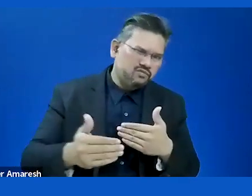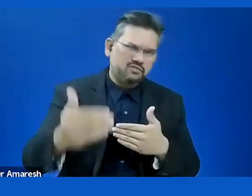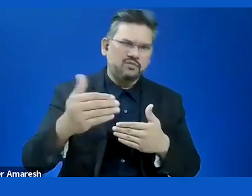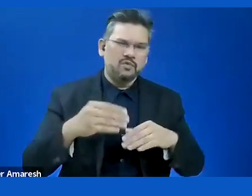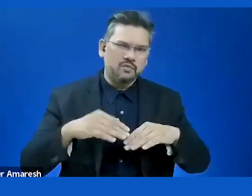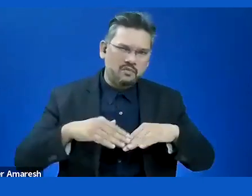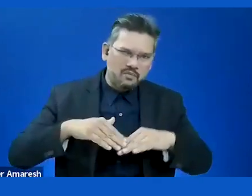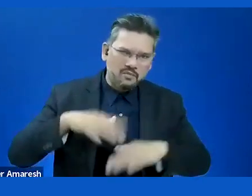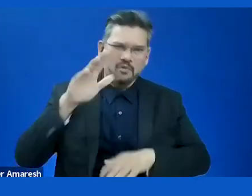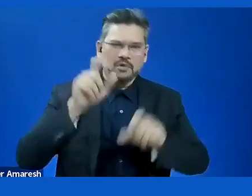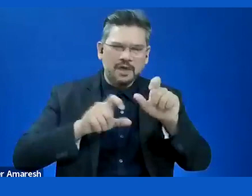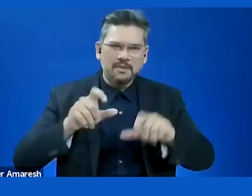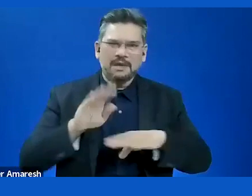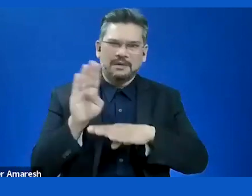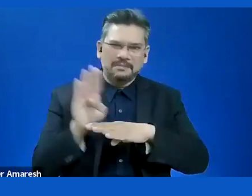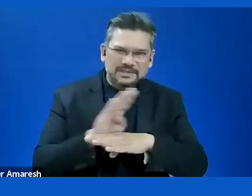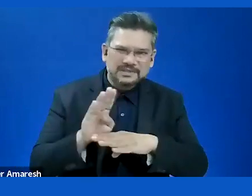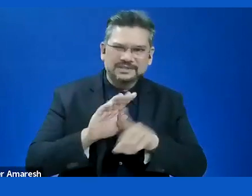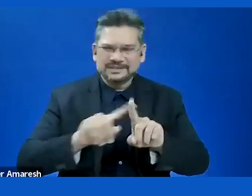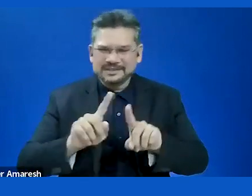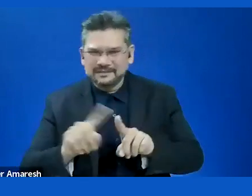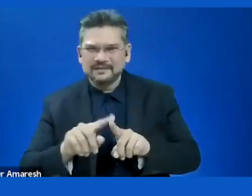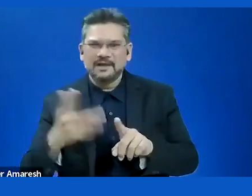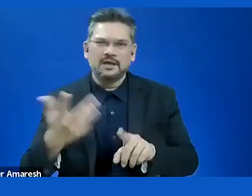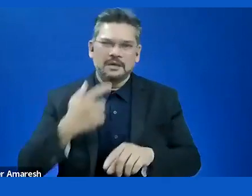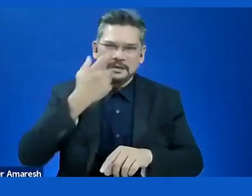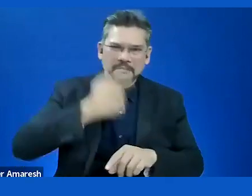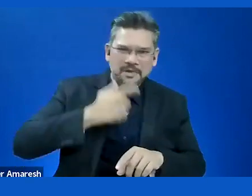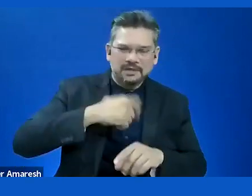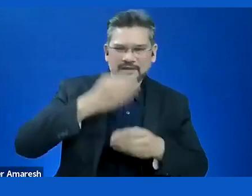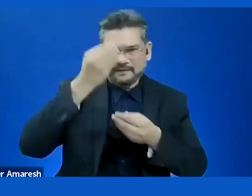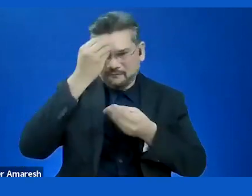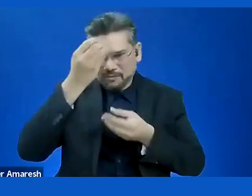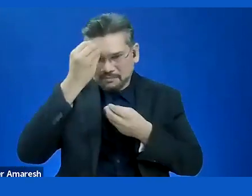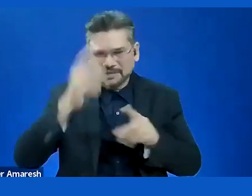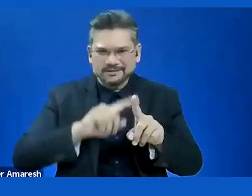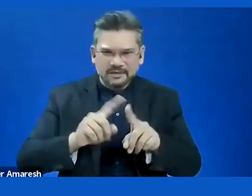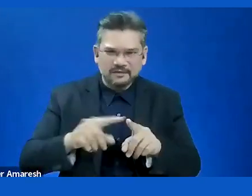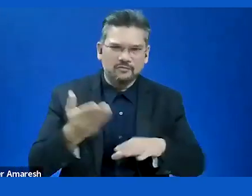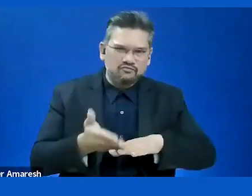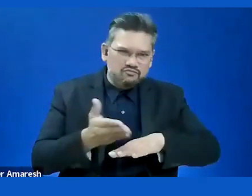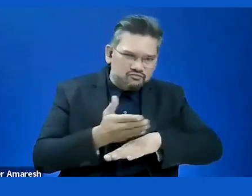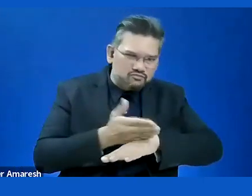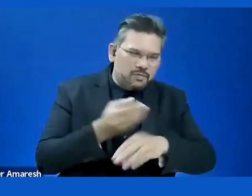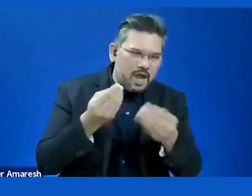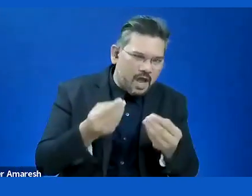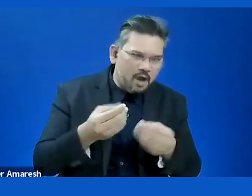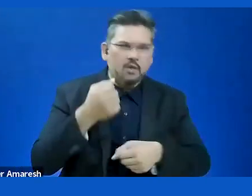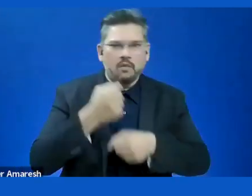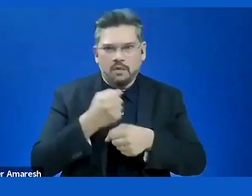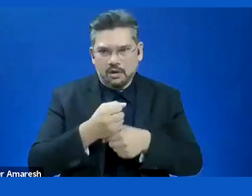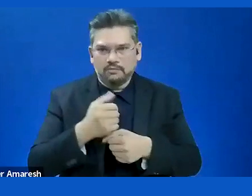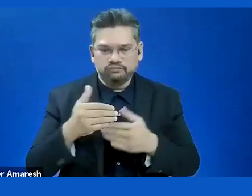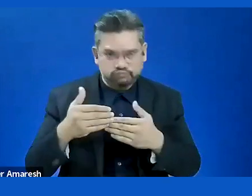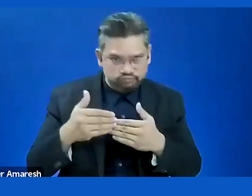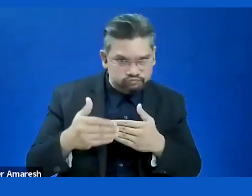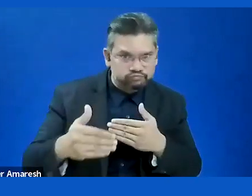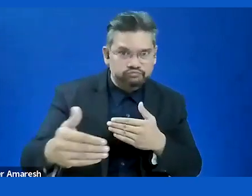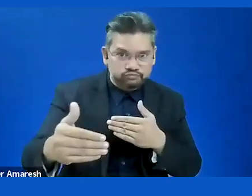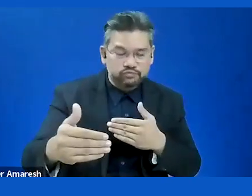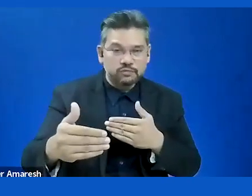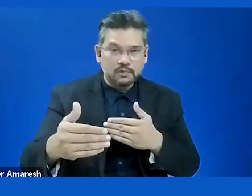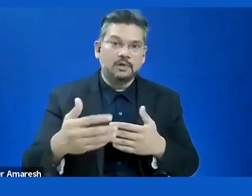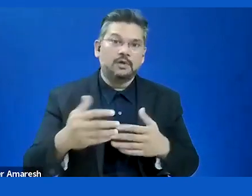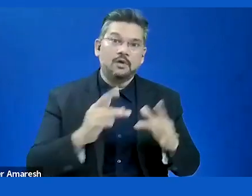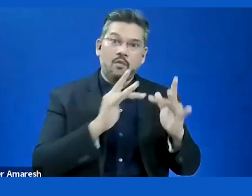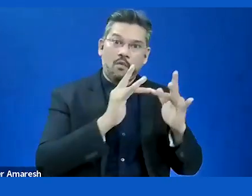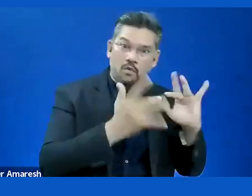verify certain personal information. And it will be applicable to both online and offline,